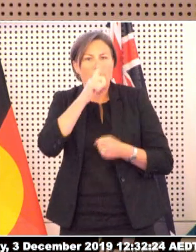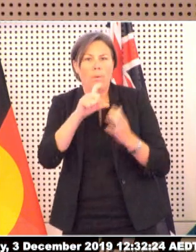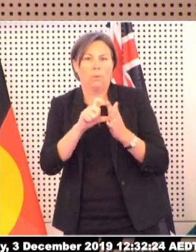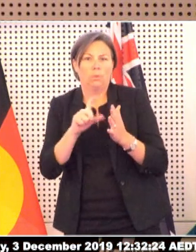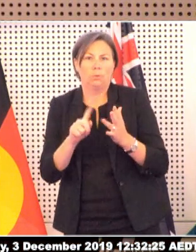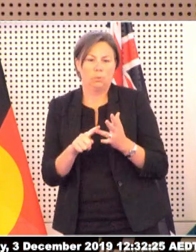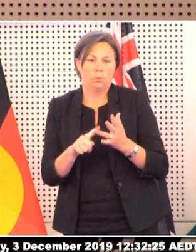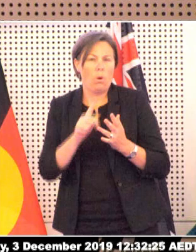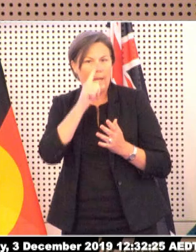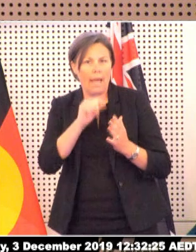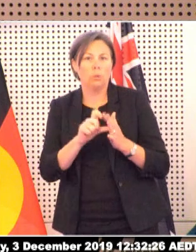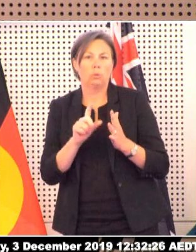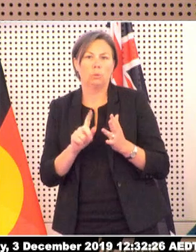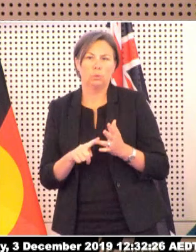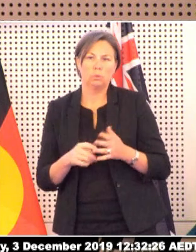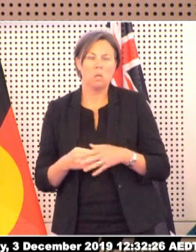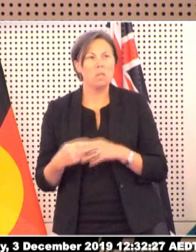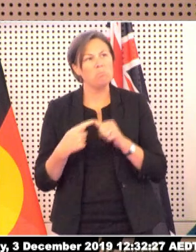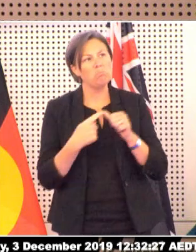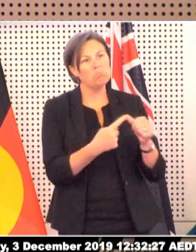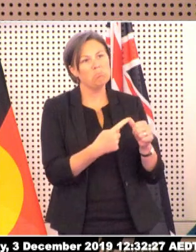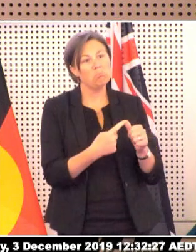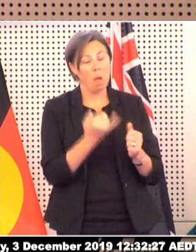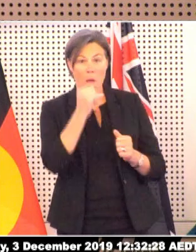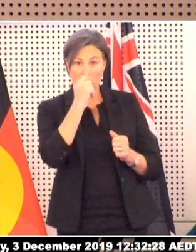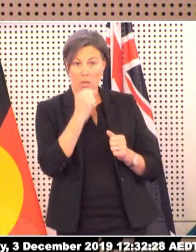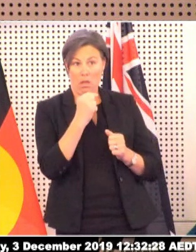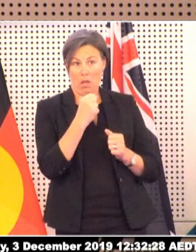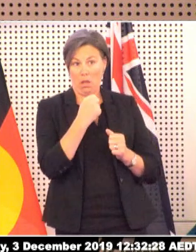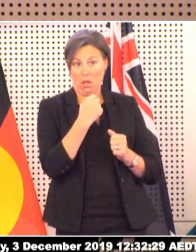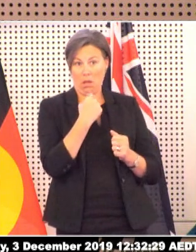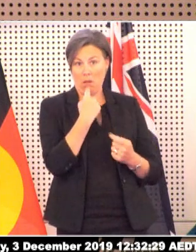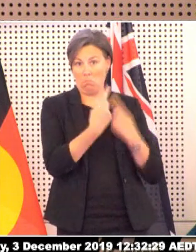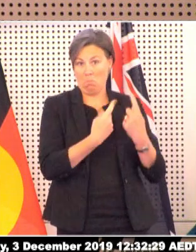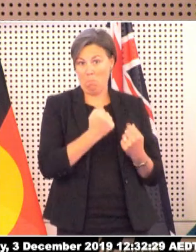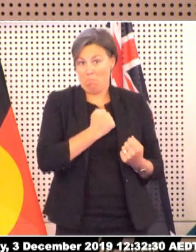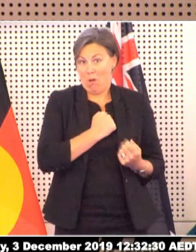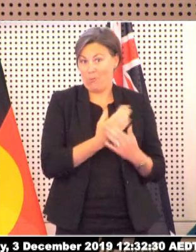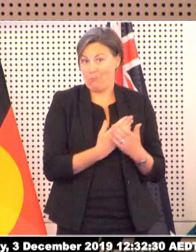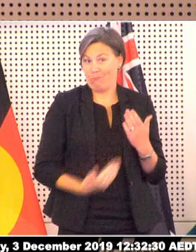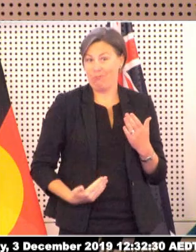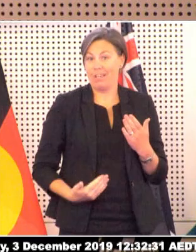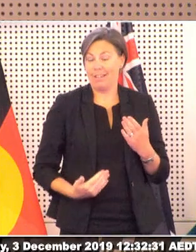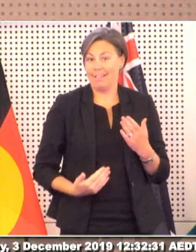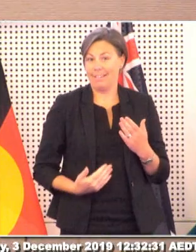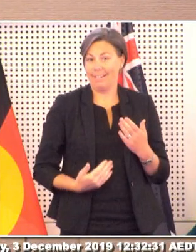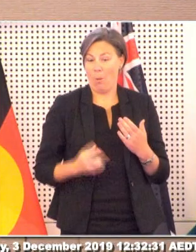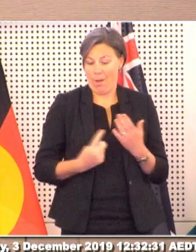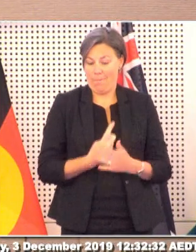Maybe I could just tell a personal story. Yes. I was standing at the doughnut shop.